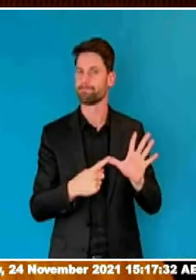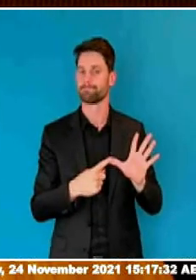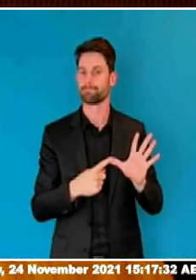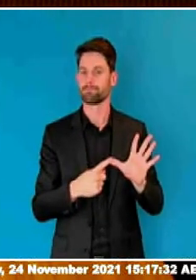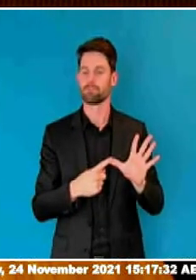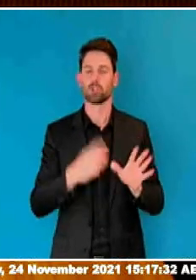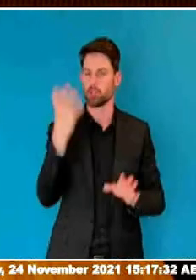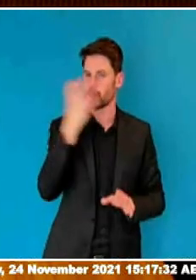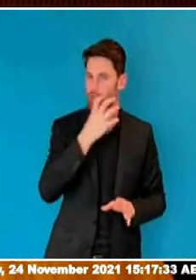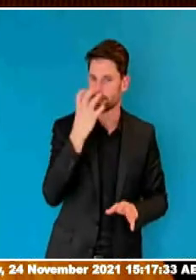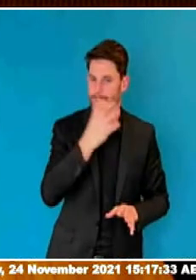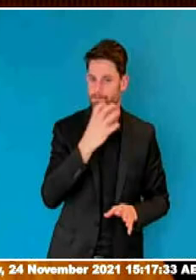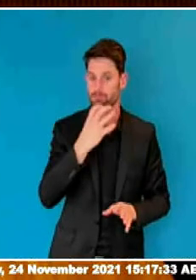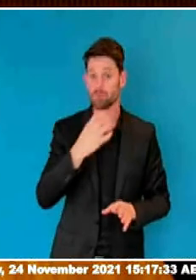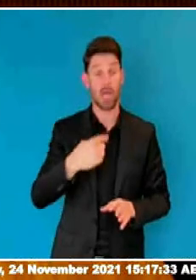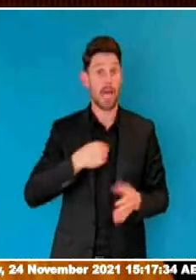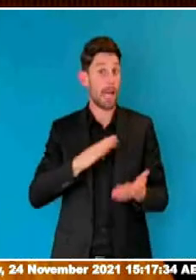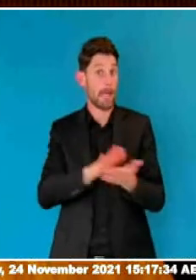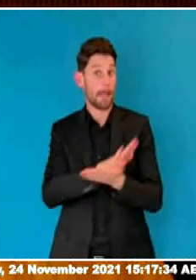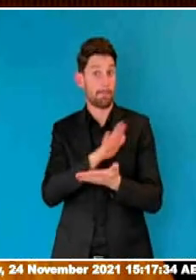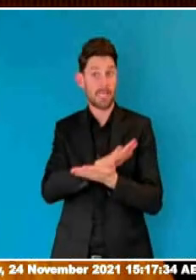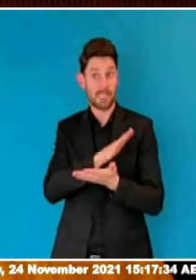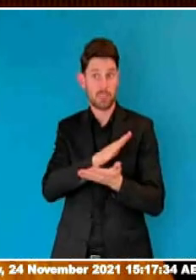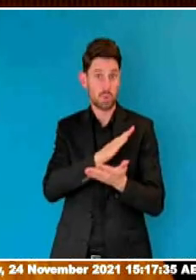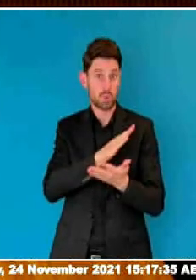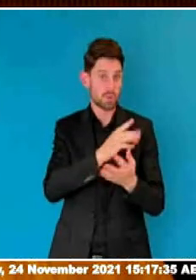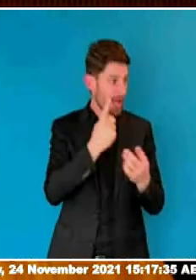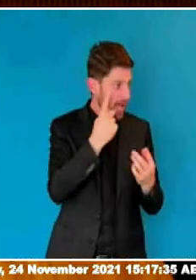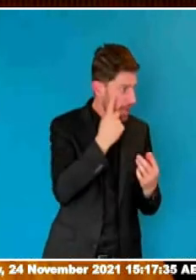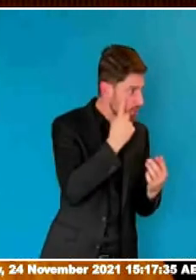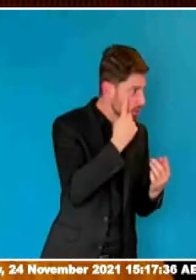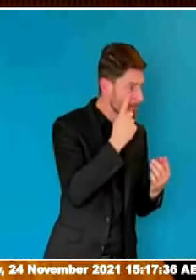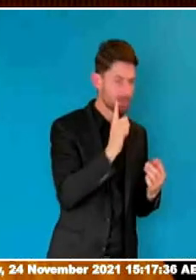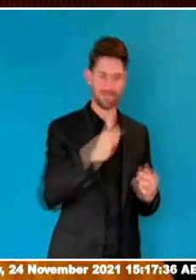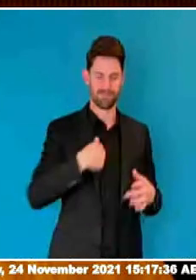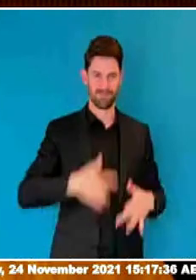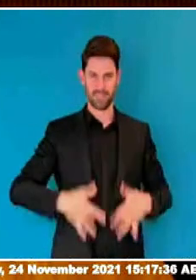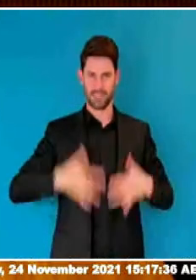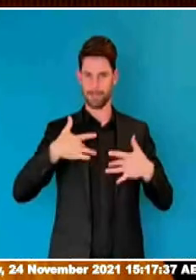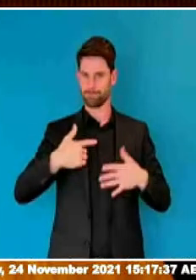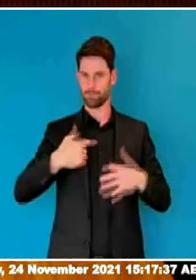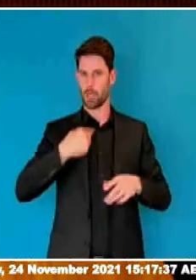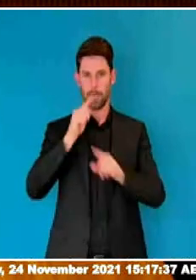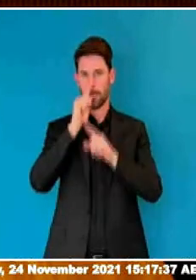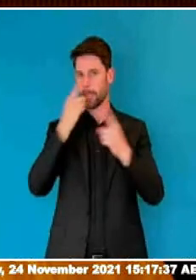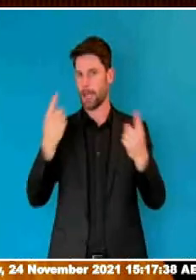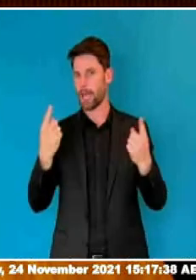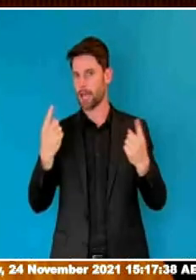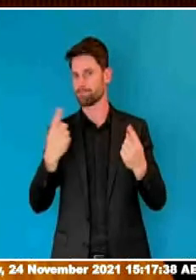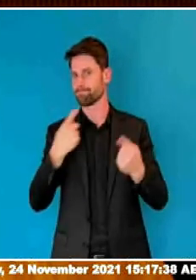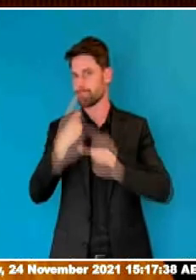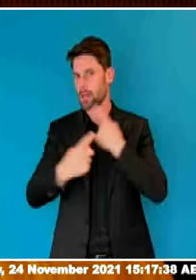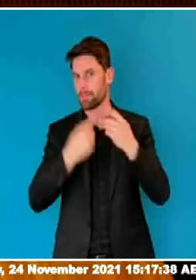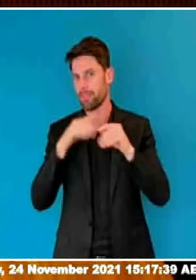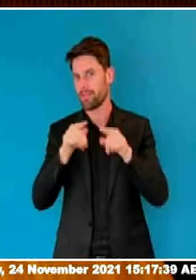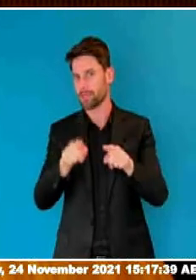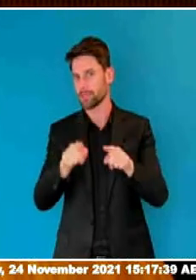I'm sorry, I can take it on notice but I don't feel I'm adequately experienced to answer that now. CHAIR: Thank you.